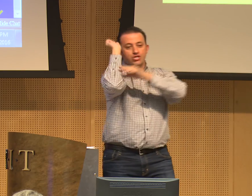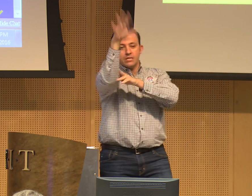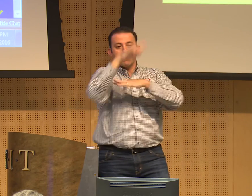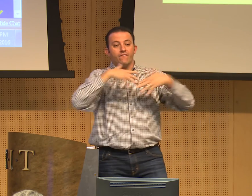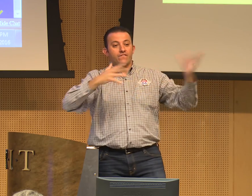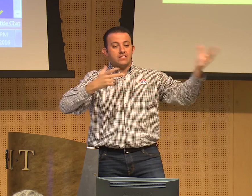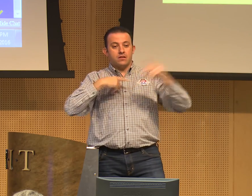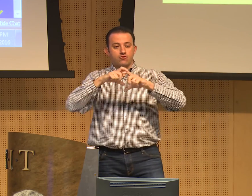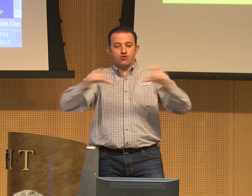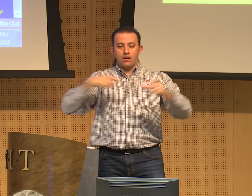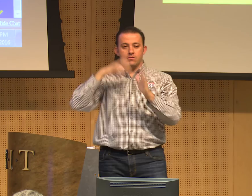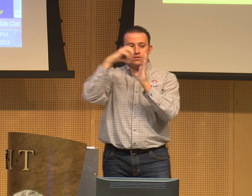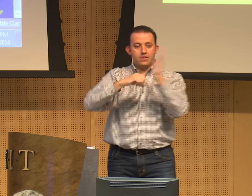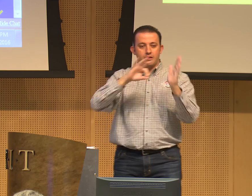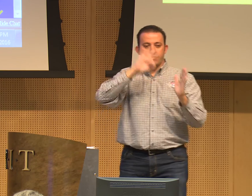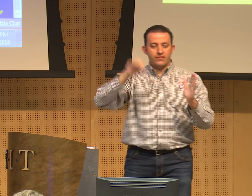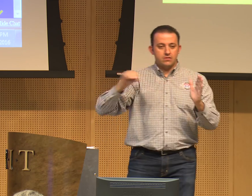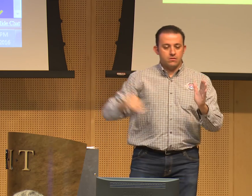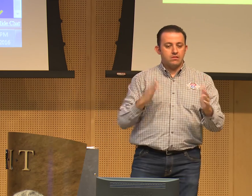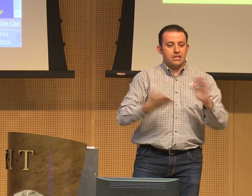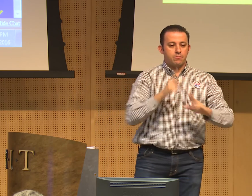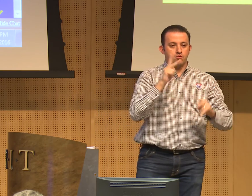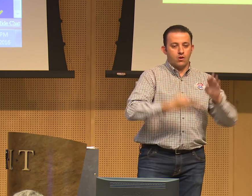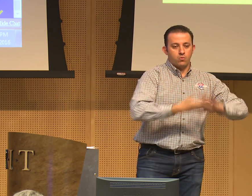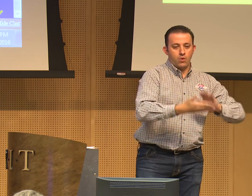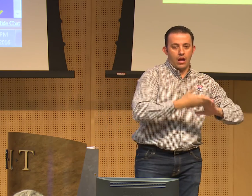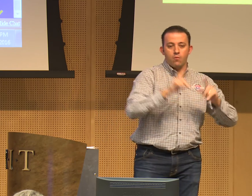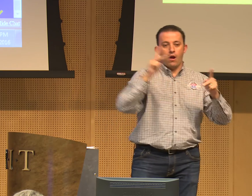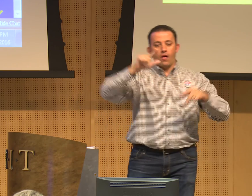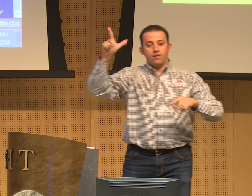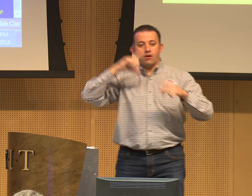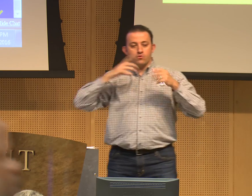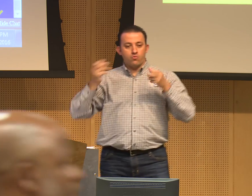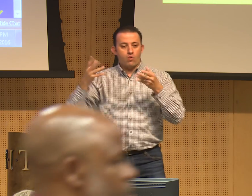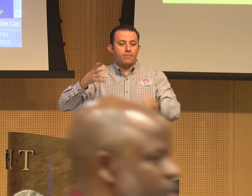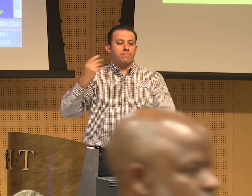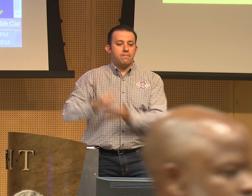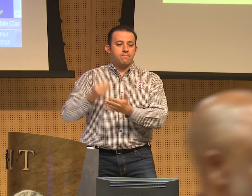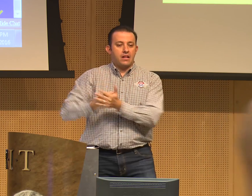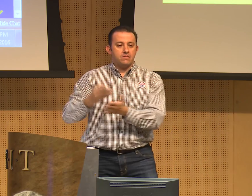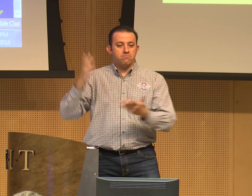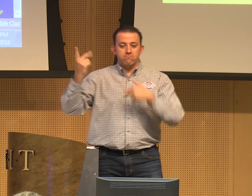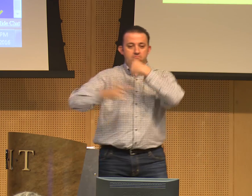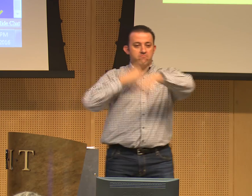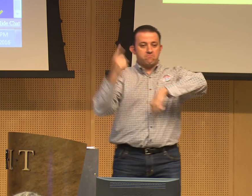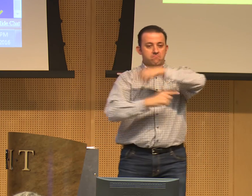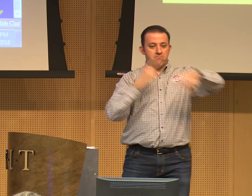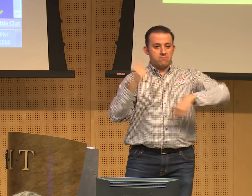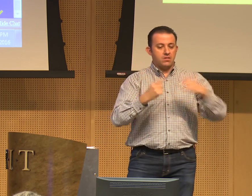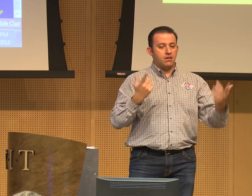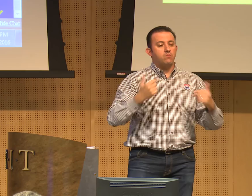They mail it out for you, and then they take a fee, and then they give you a check for your property. So it's just a quick way to turn around merchandise for money,